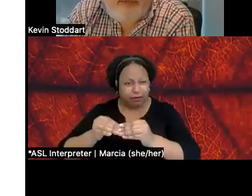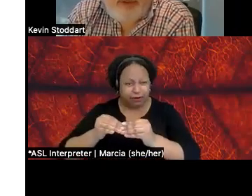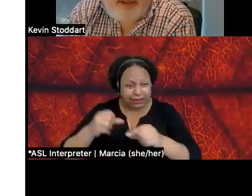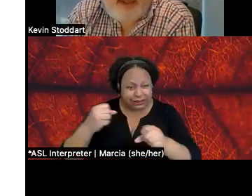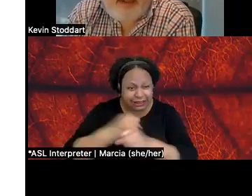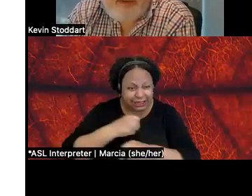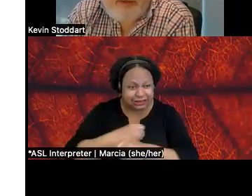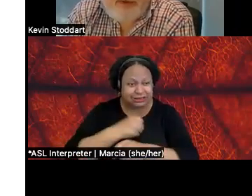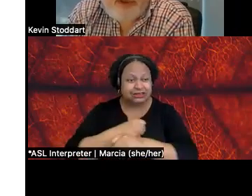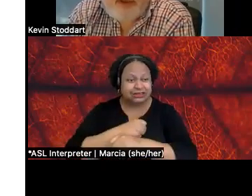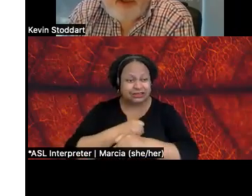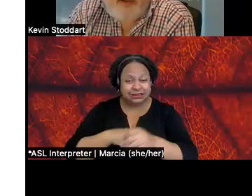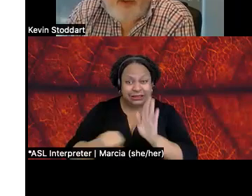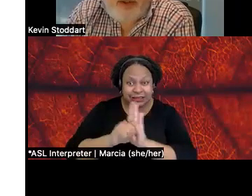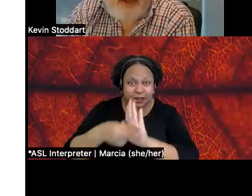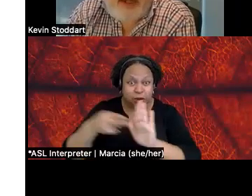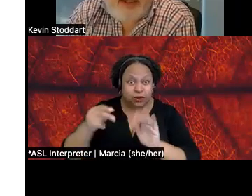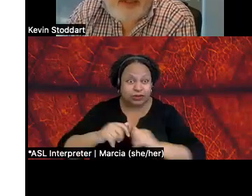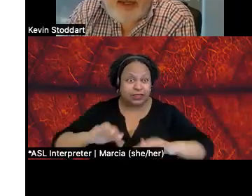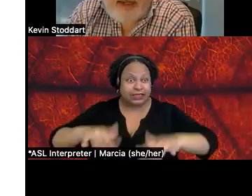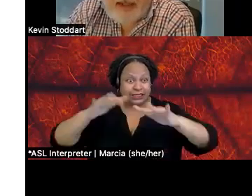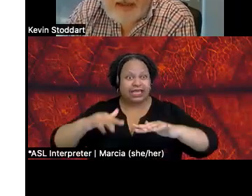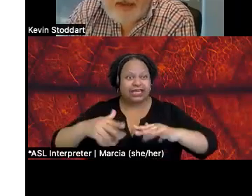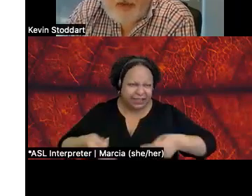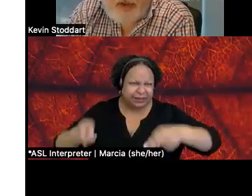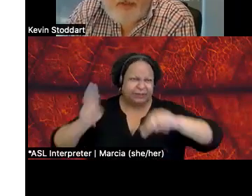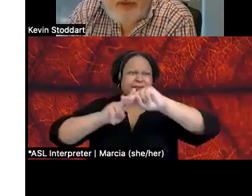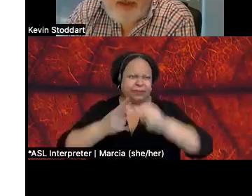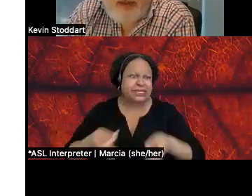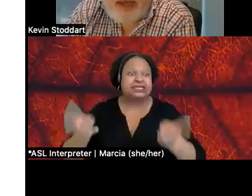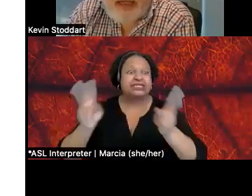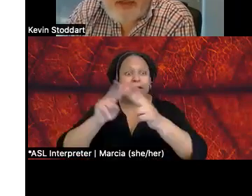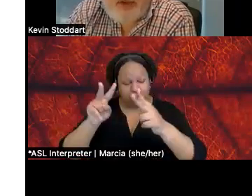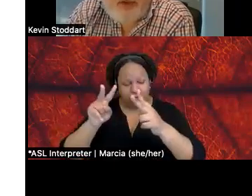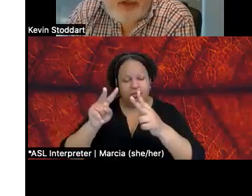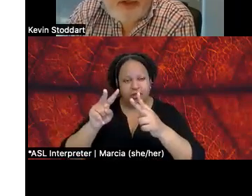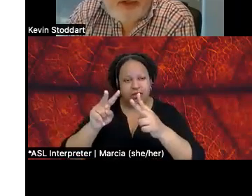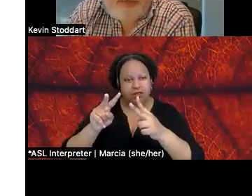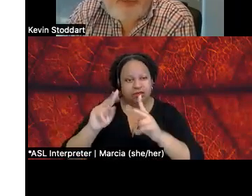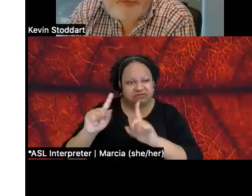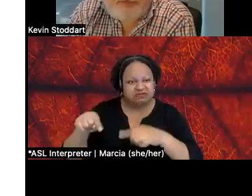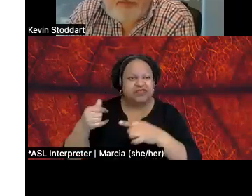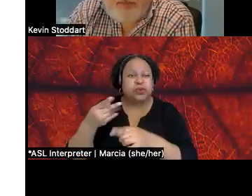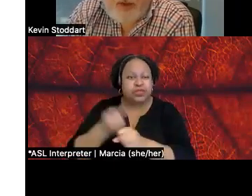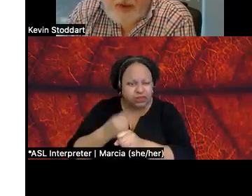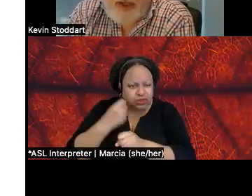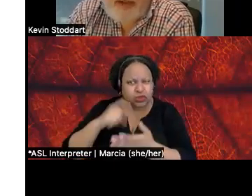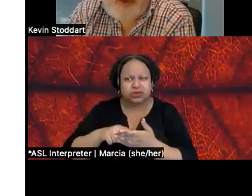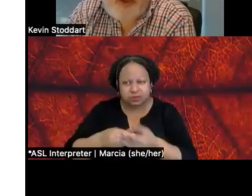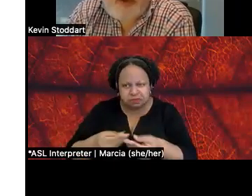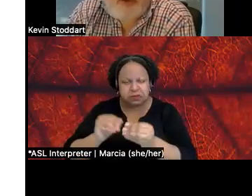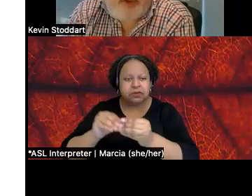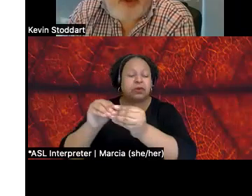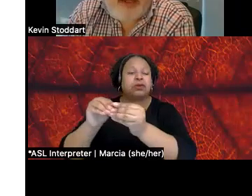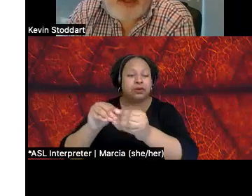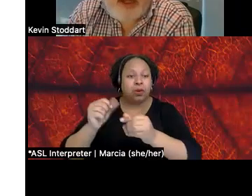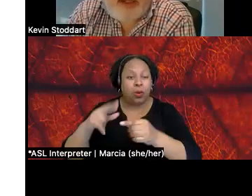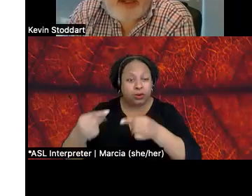have been diagnosed with an anxiety disorder within the past few years. Or have struggled with anxiety.